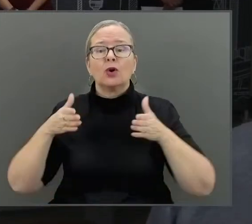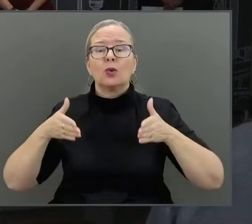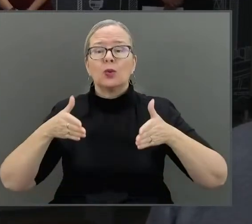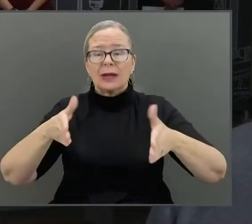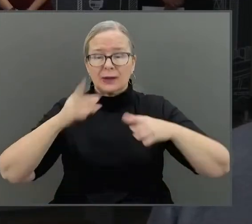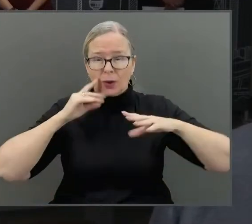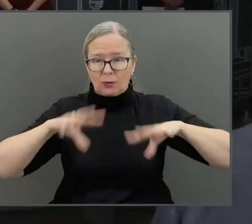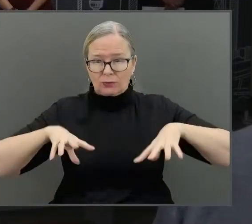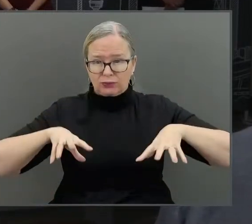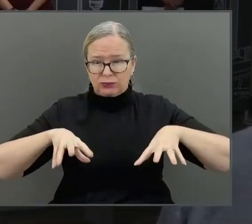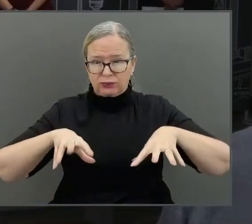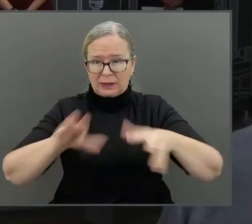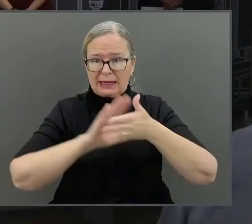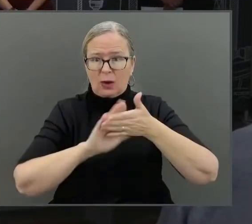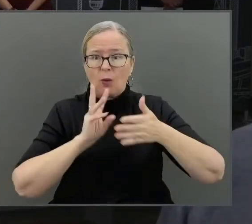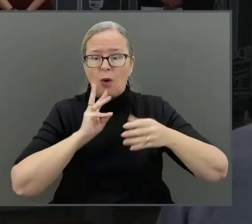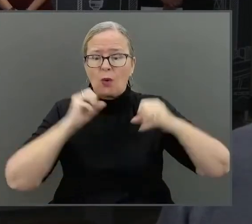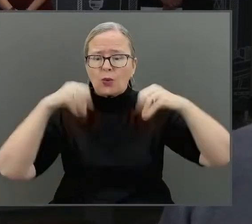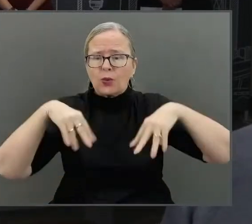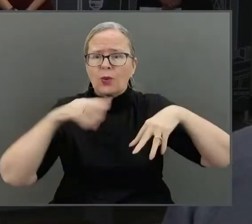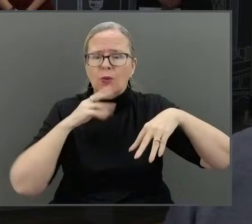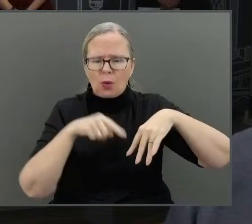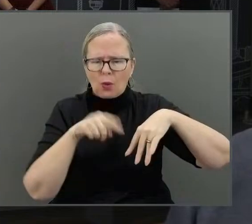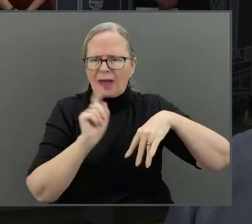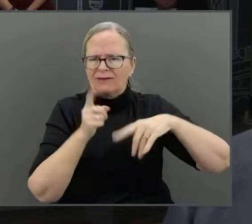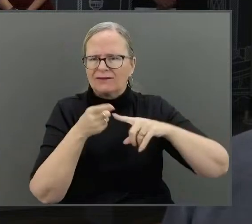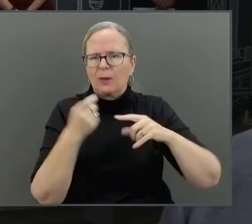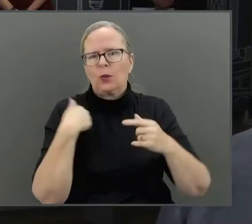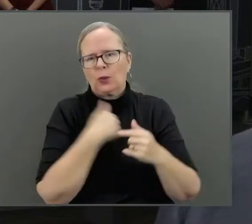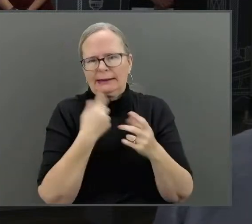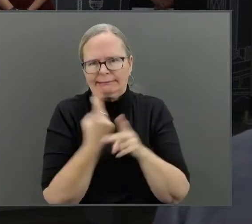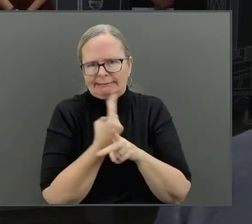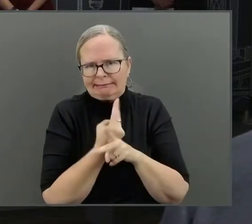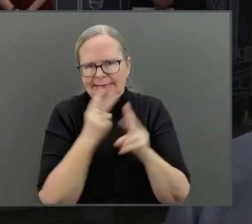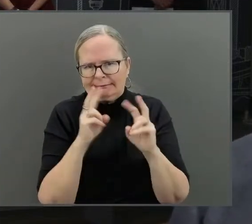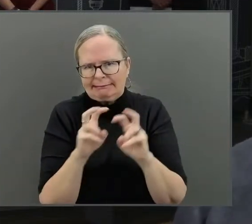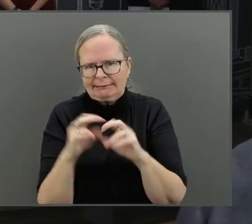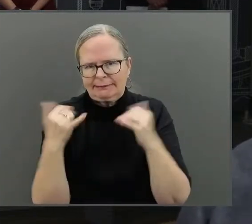News uh the two locations that you mentioned at forever for the construction workers that